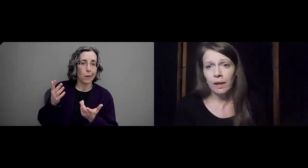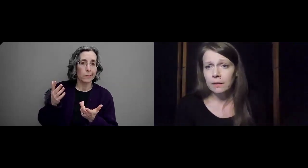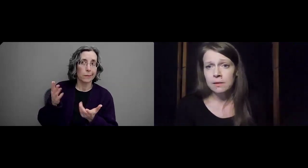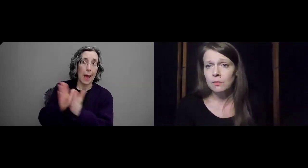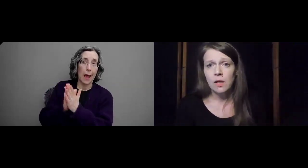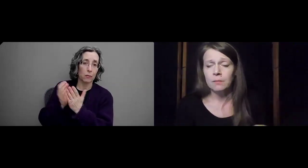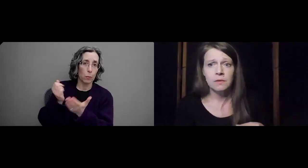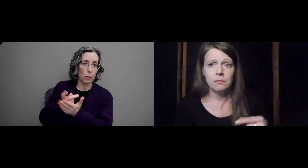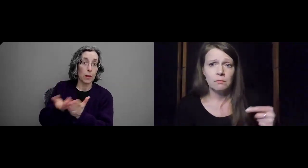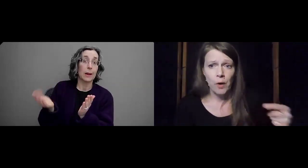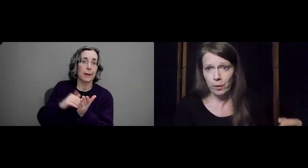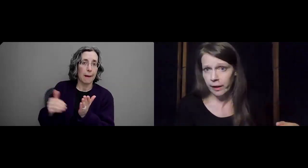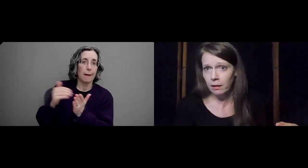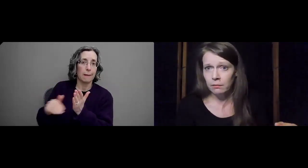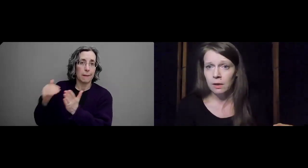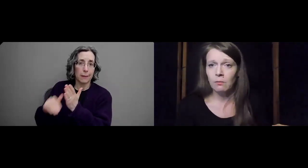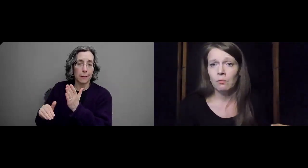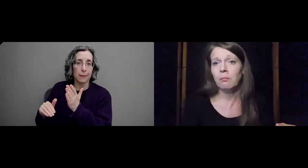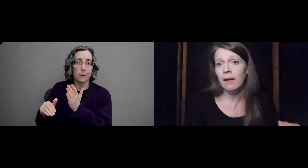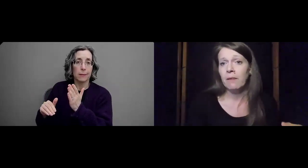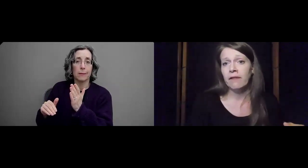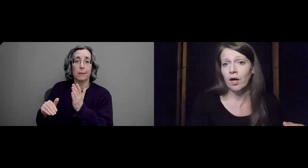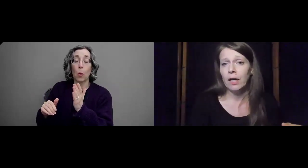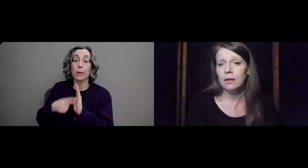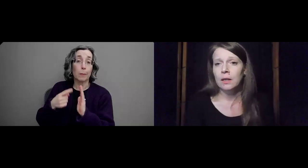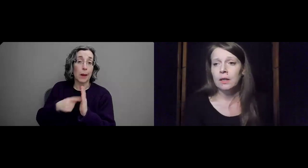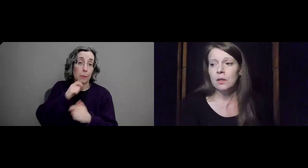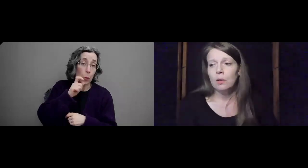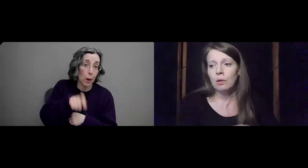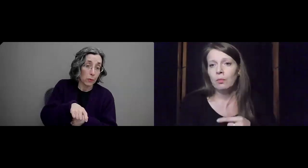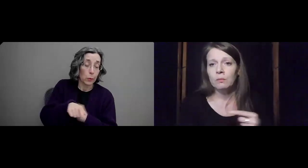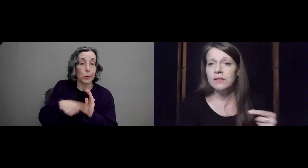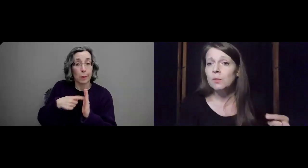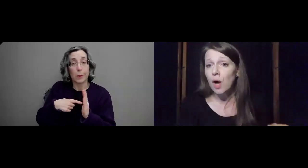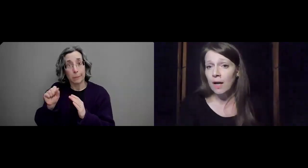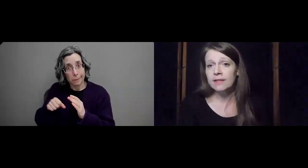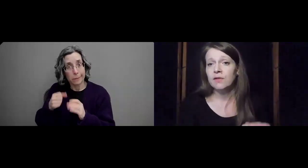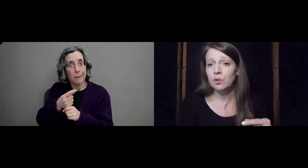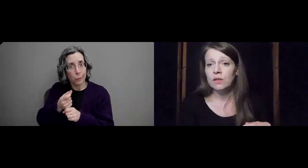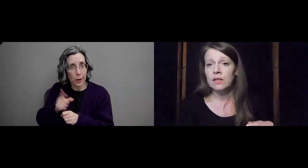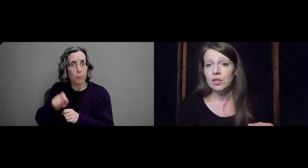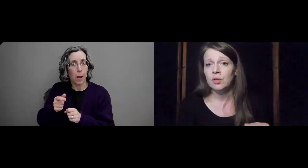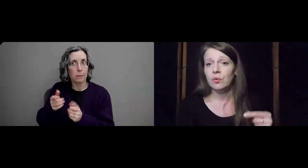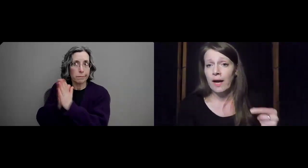basically sort of renew your paperwork, sometimes regularly. Sometimes rarely.